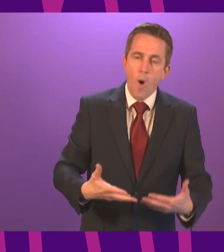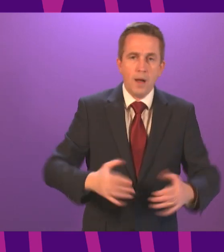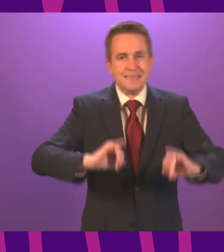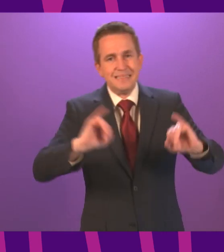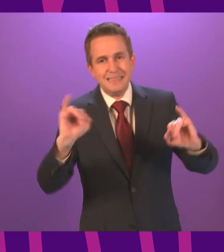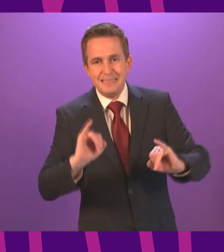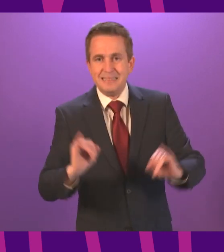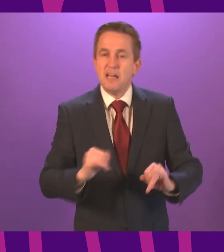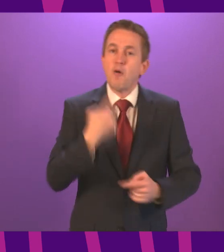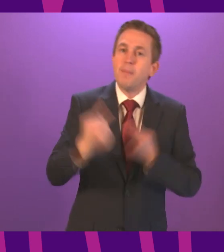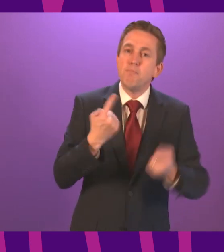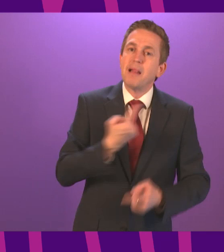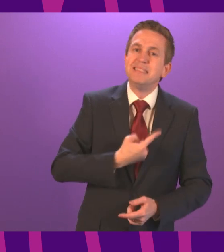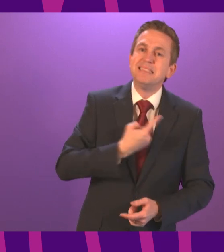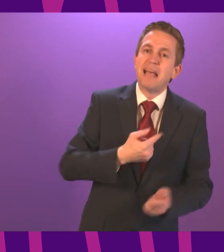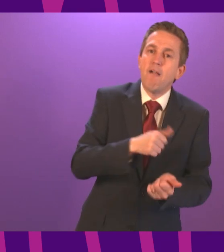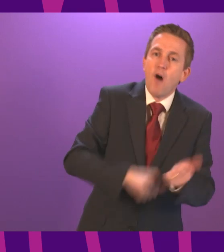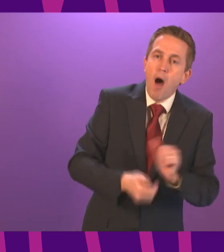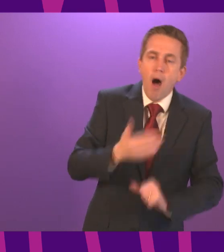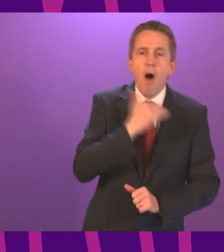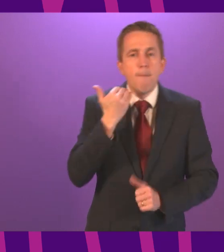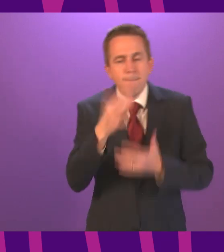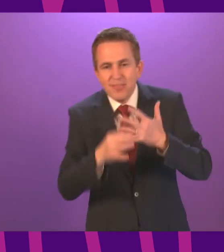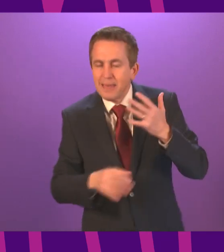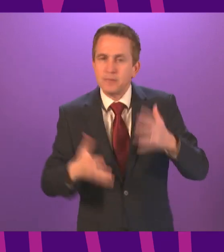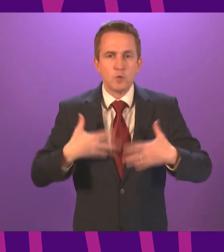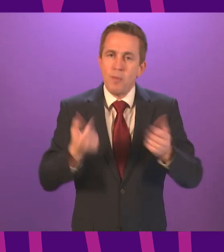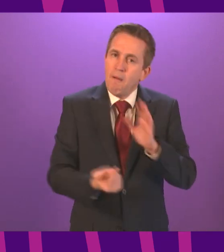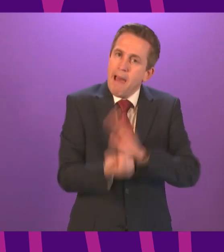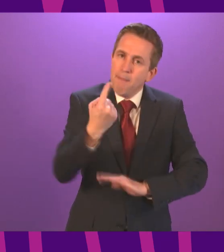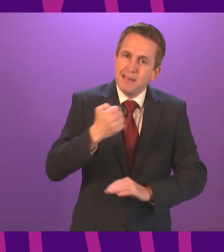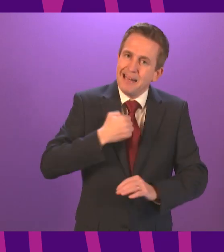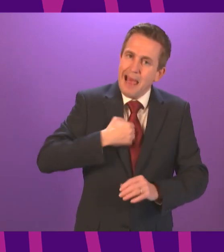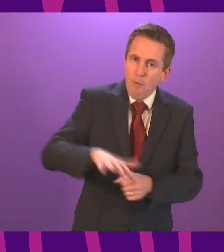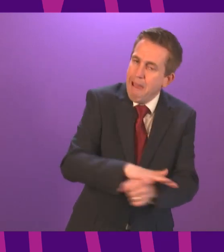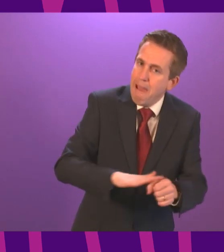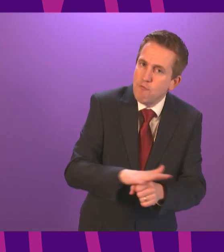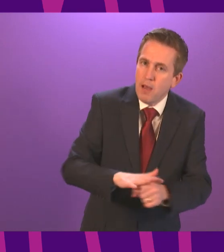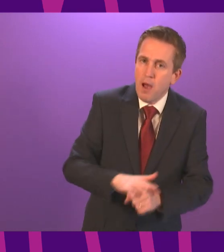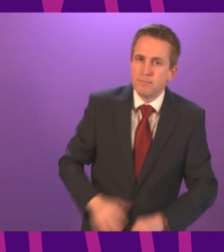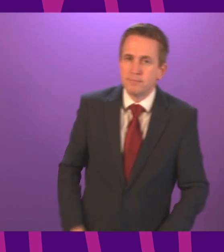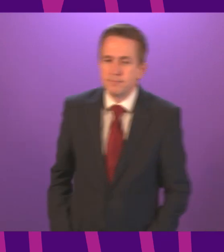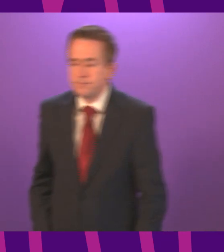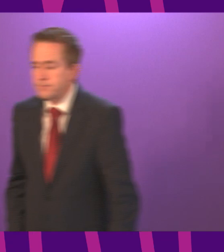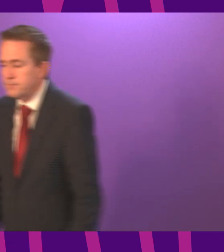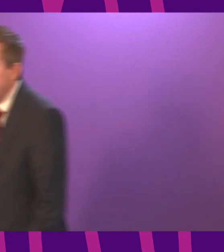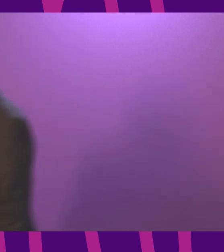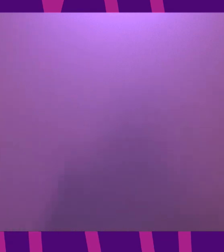any of its forms, is visited on our communities? The First Minister (Nicola Sturgeon): Every single one of the decisions that I take,